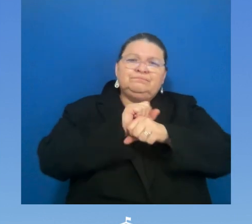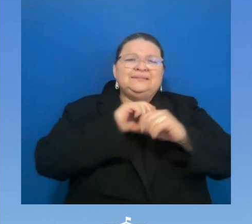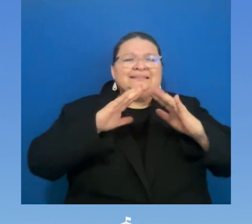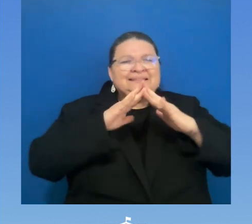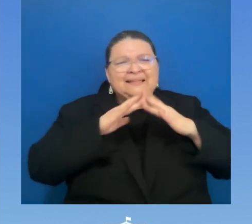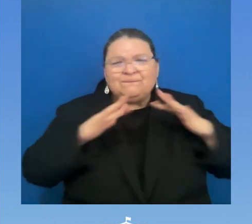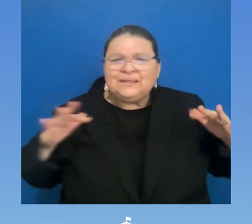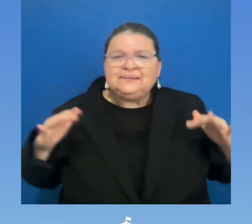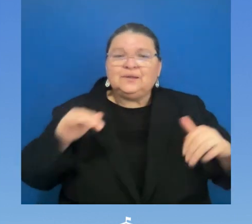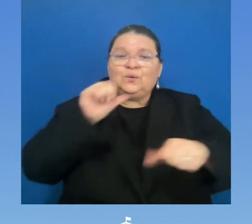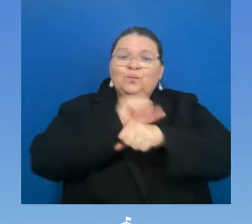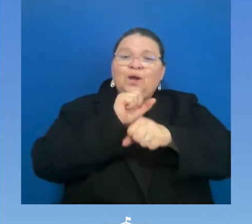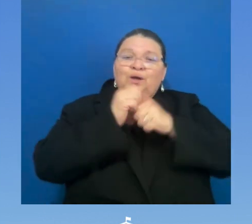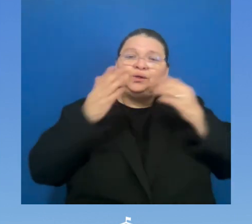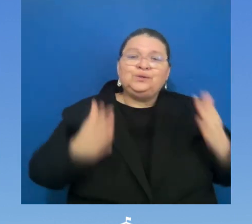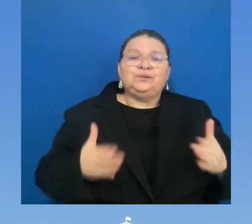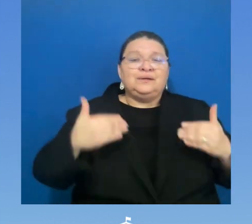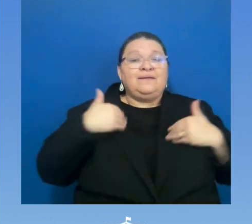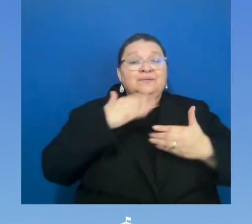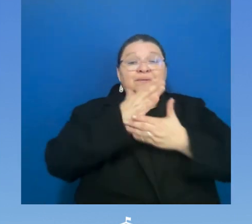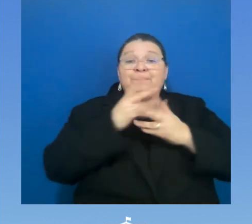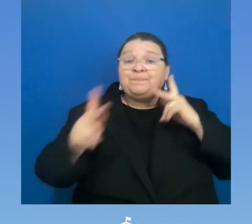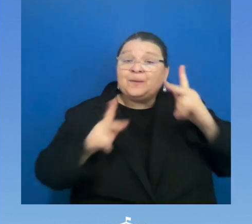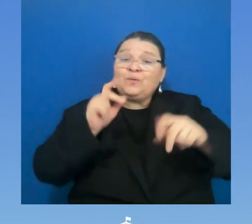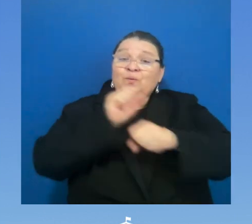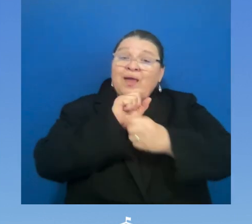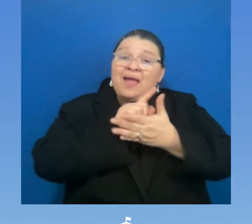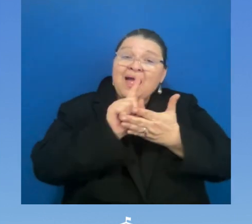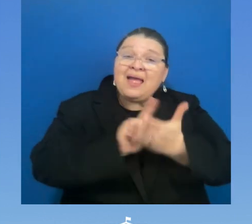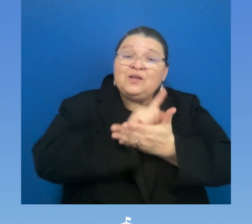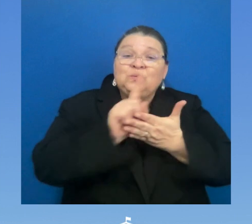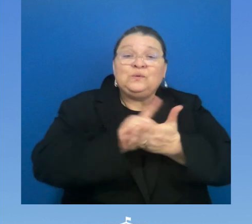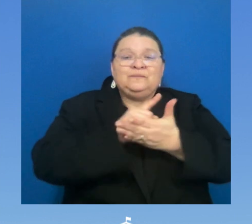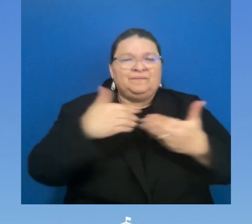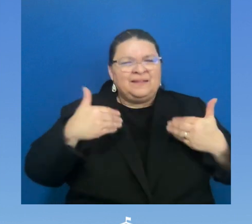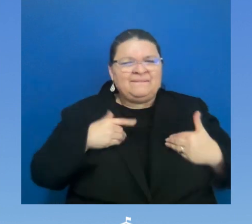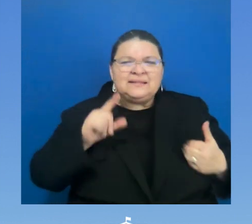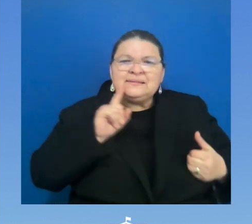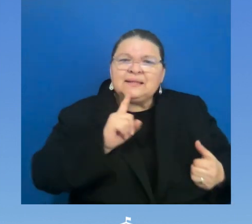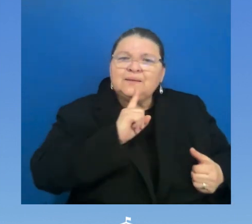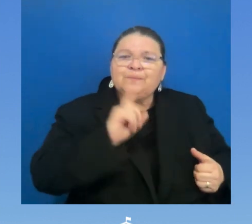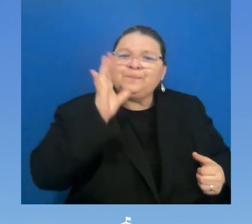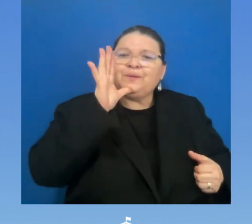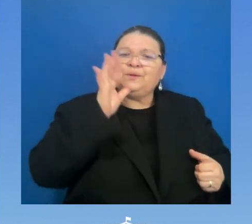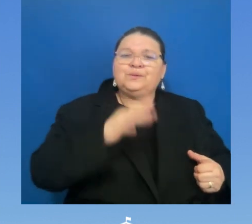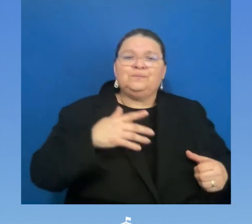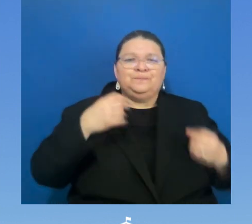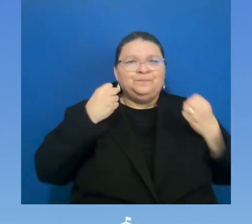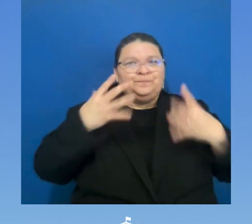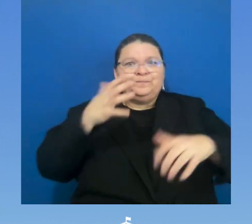single moms that are working multiple jobs. We've got distribution center employees. We have engineers.